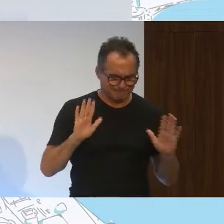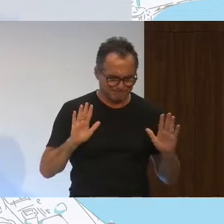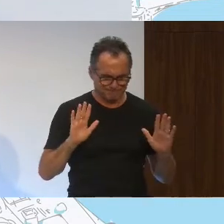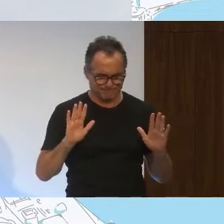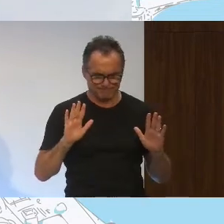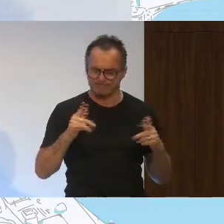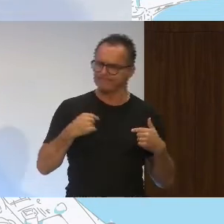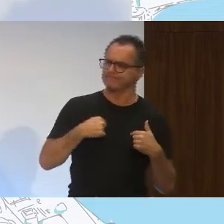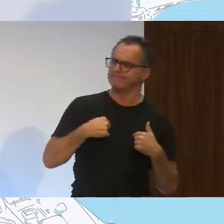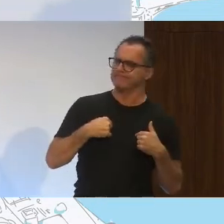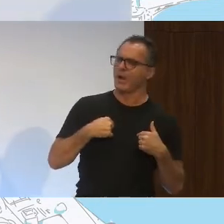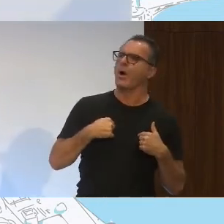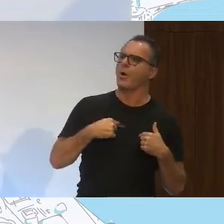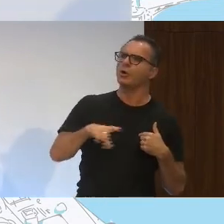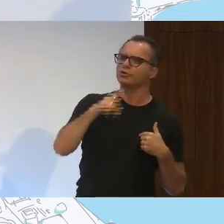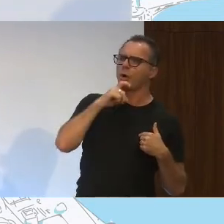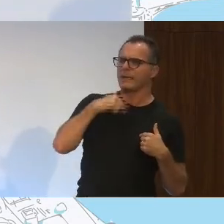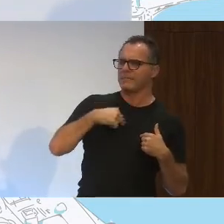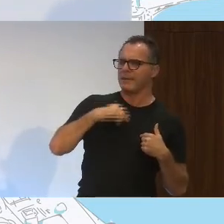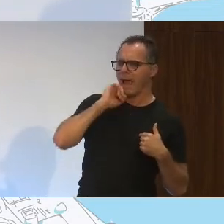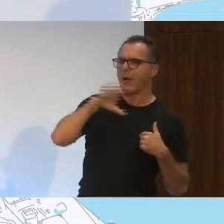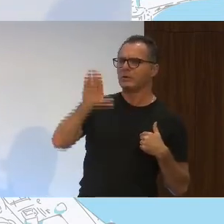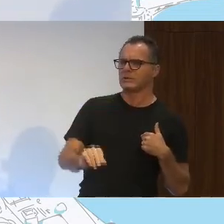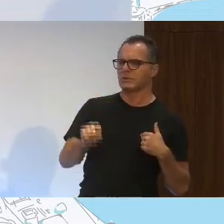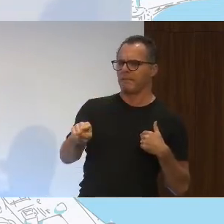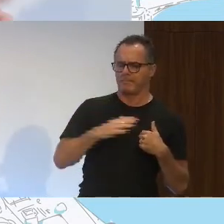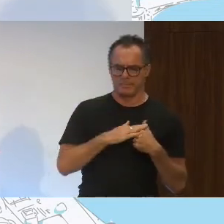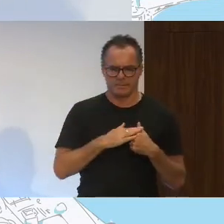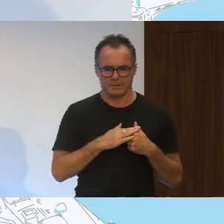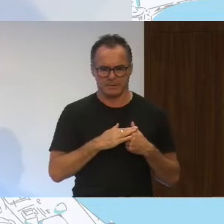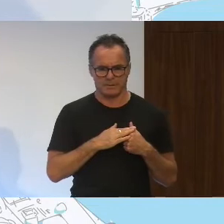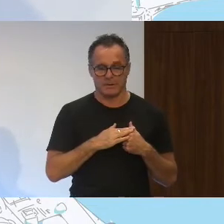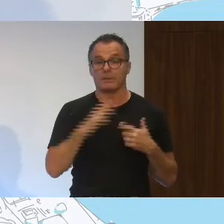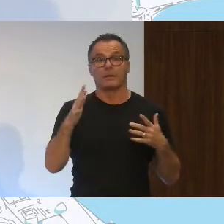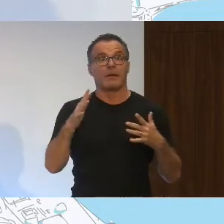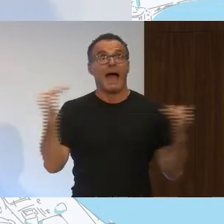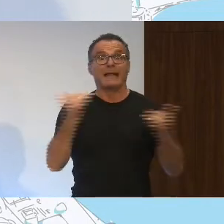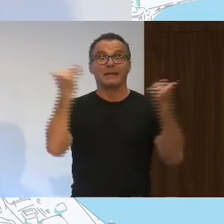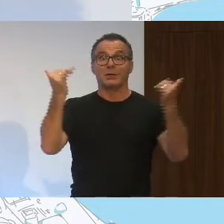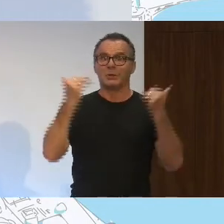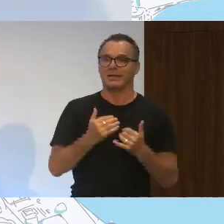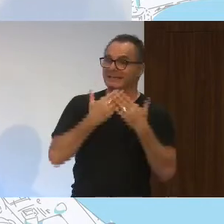Oh, I think chocolate might cause it. So stop having chocolate. Hallelujah. There are studies out that say, no, it's down to a drop in blood sugar.